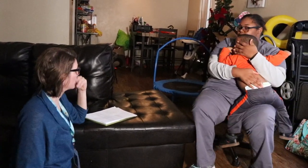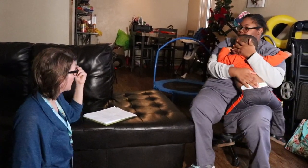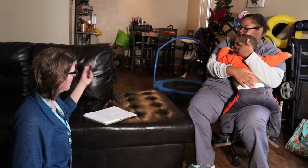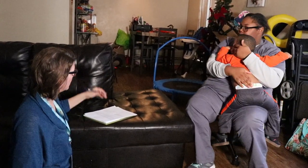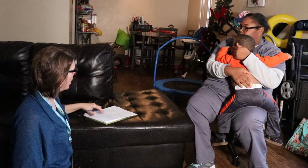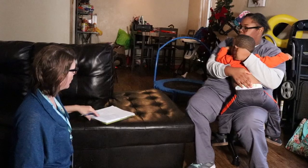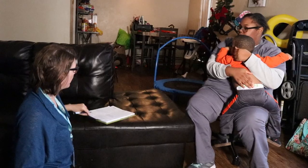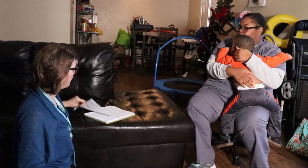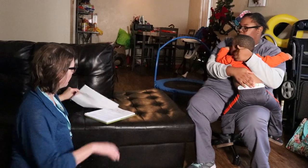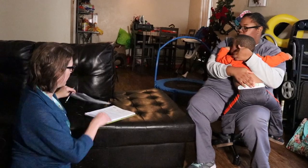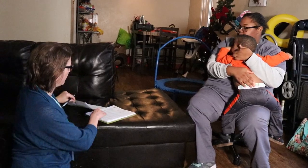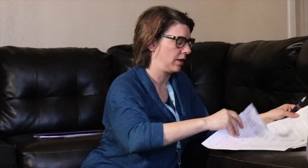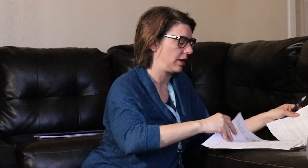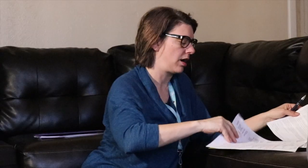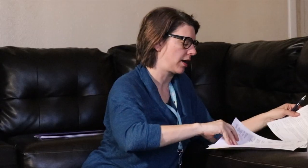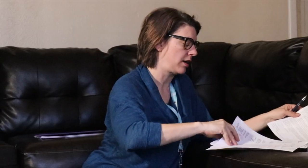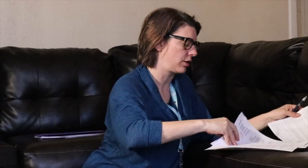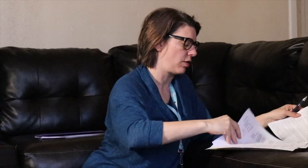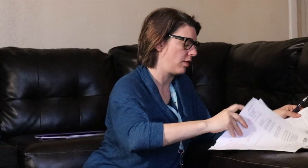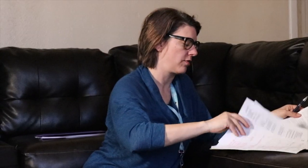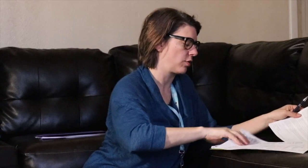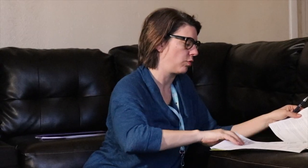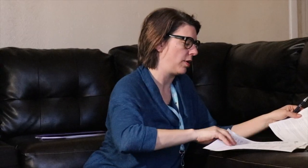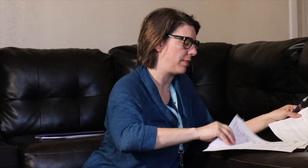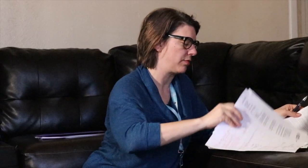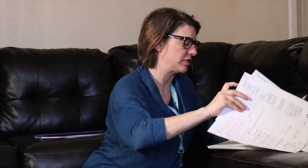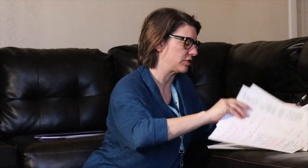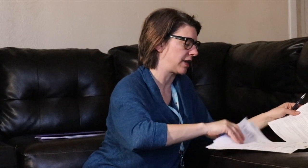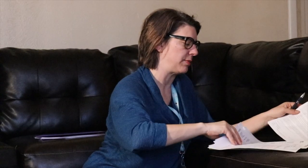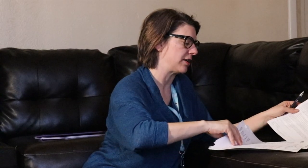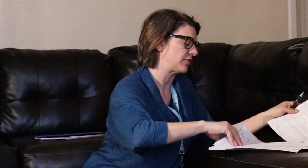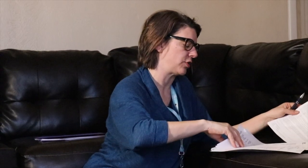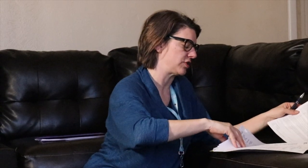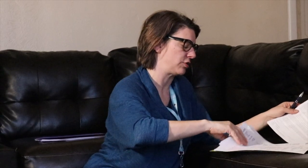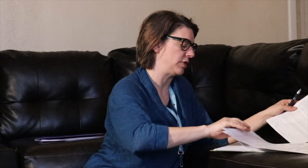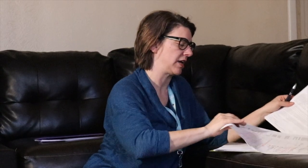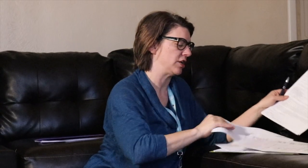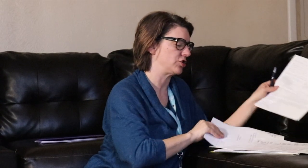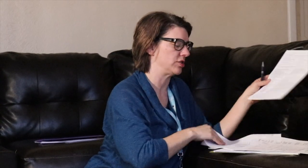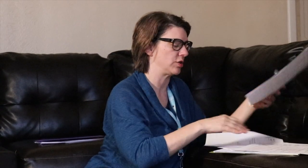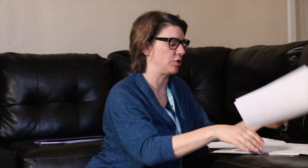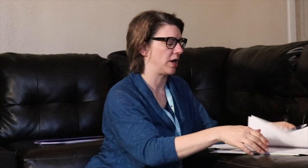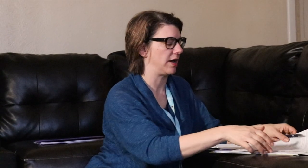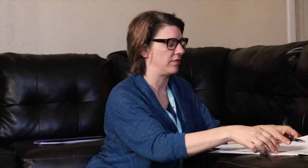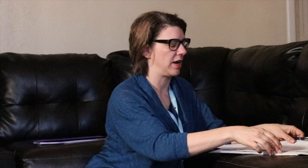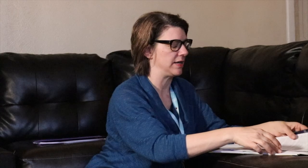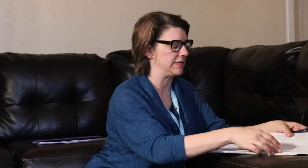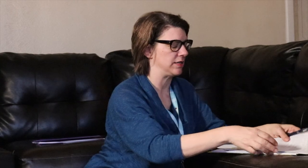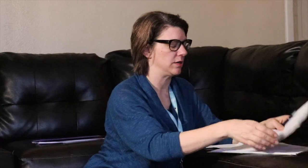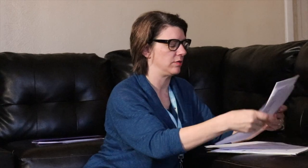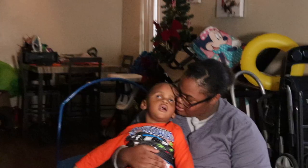Awesome! Good! I'll kind of go over what my results came out as far as communication, so you kinda have an idea.